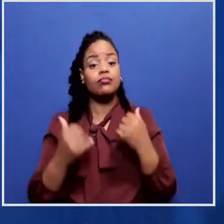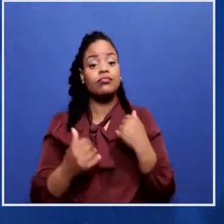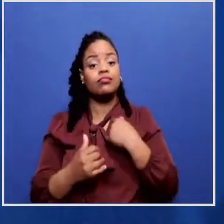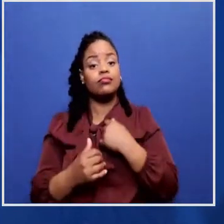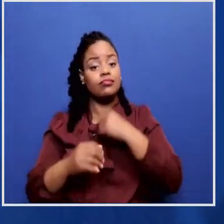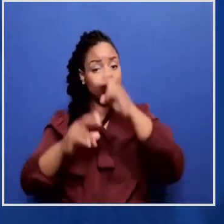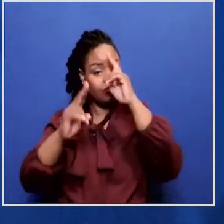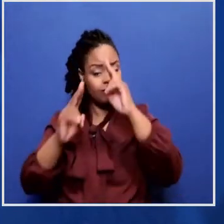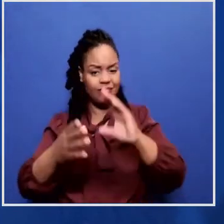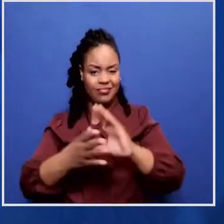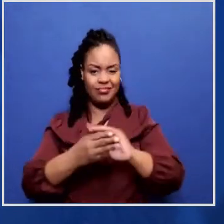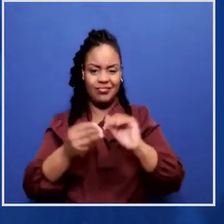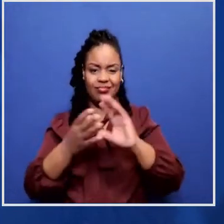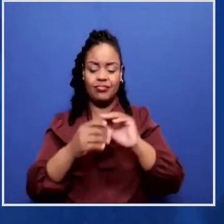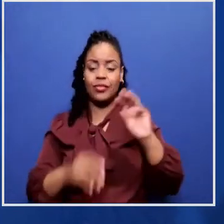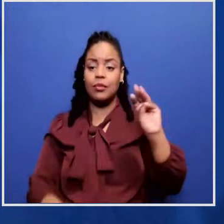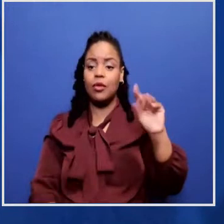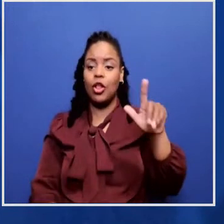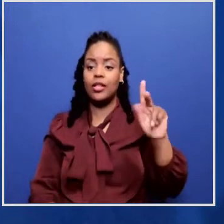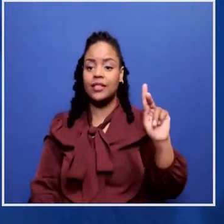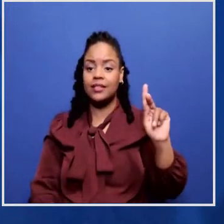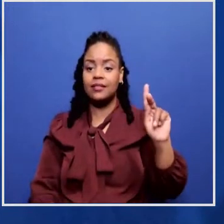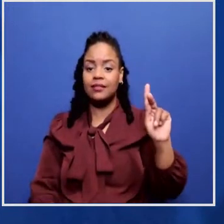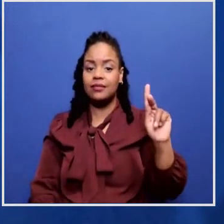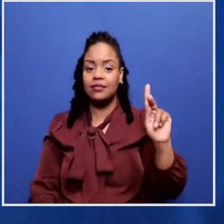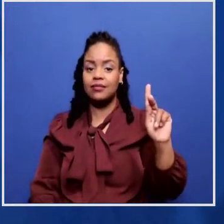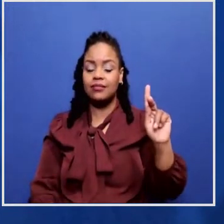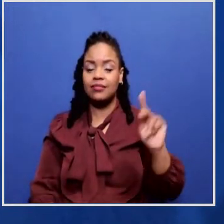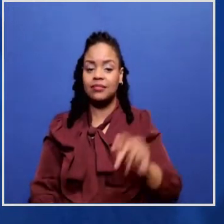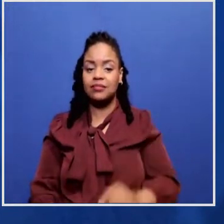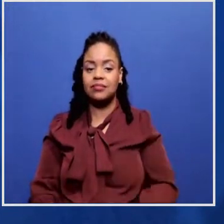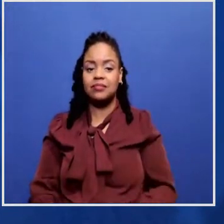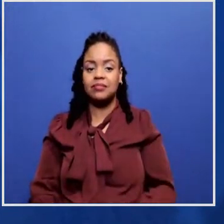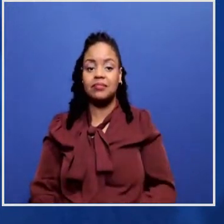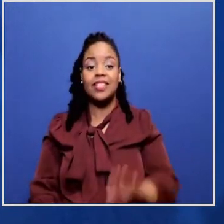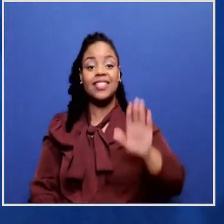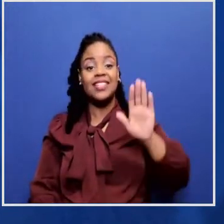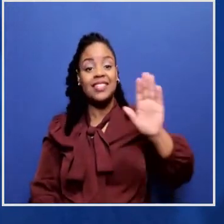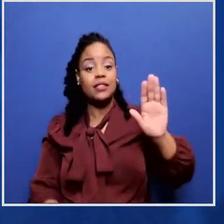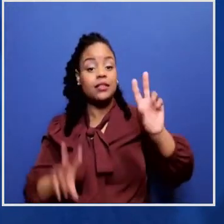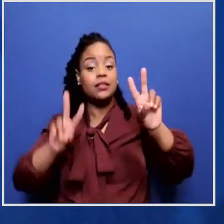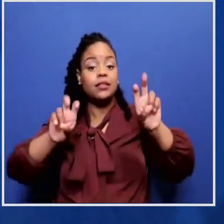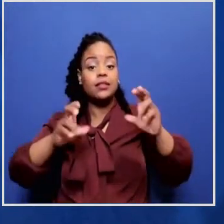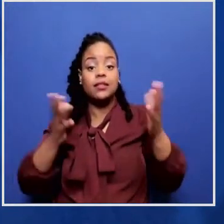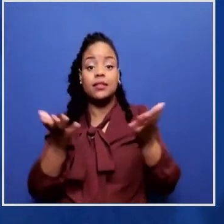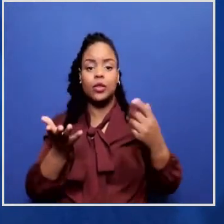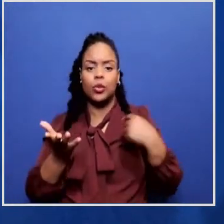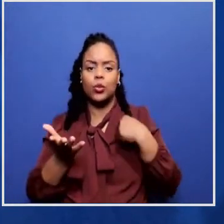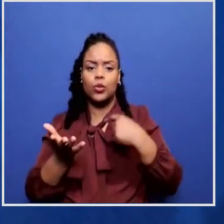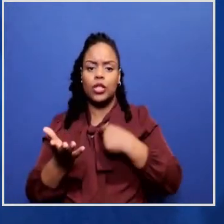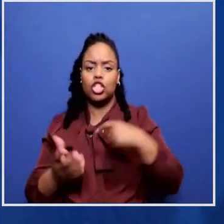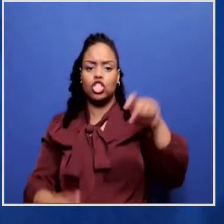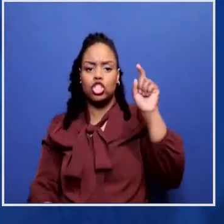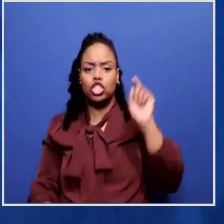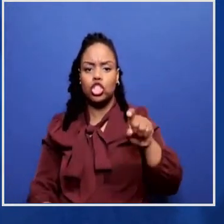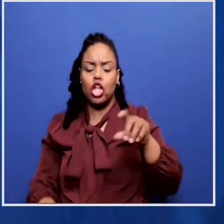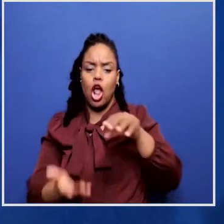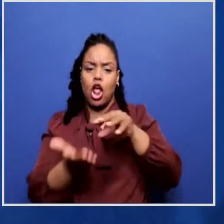AS THE WORDS OF DR. MARTIN LUTHER KING . MOST COMPELLING